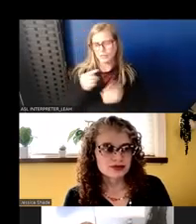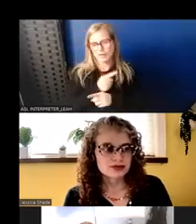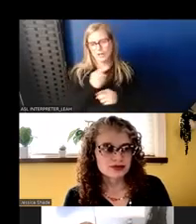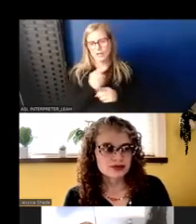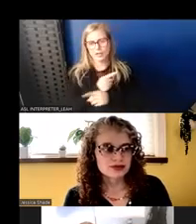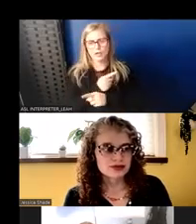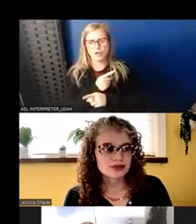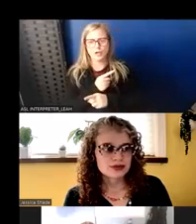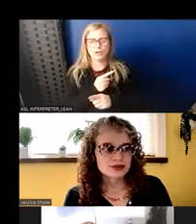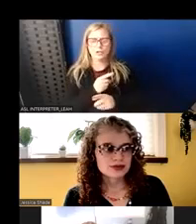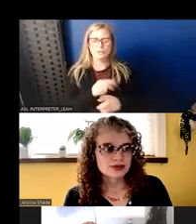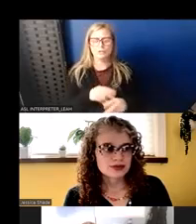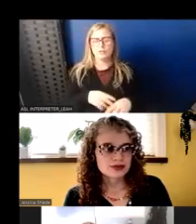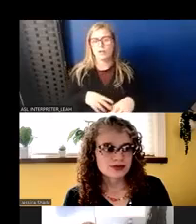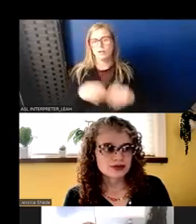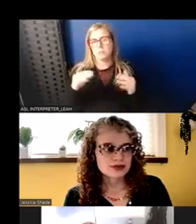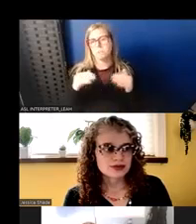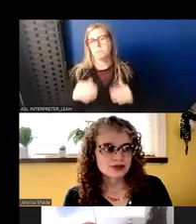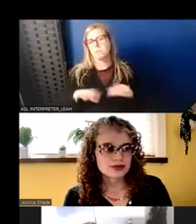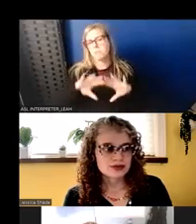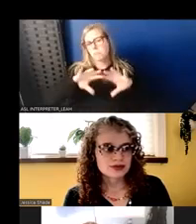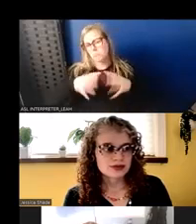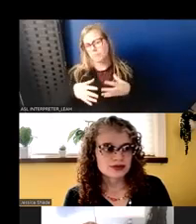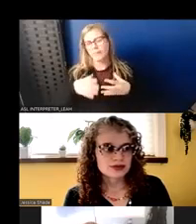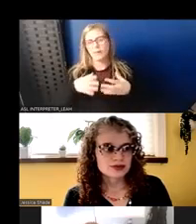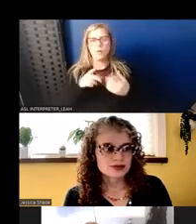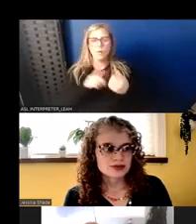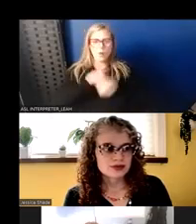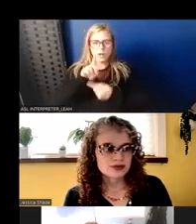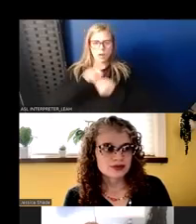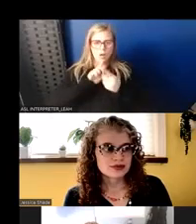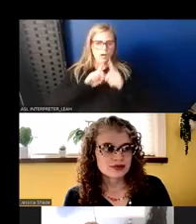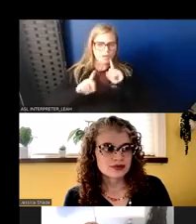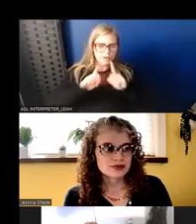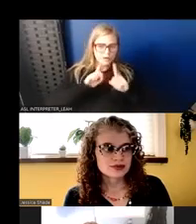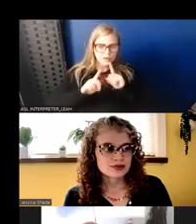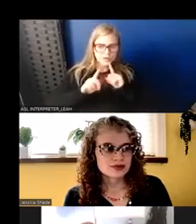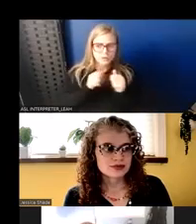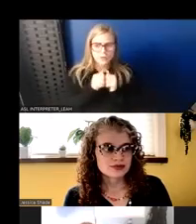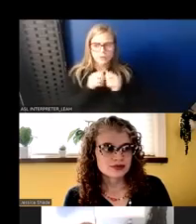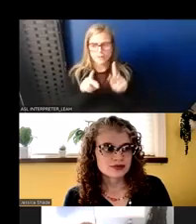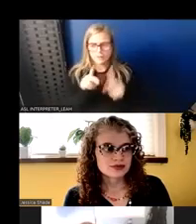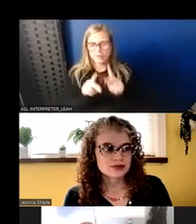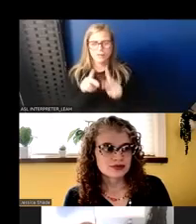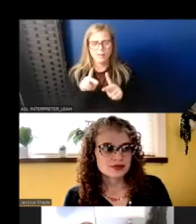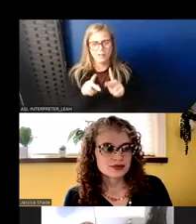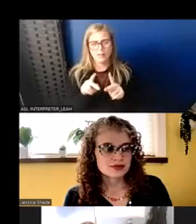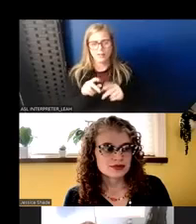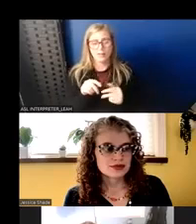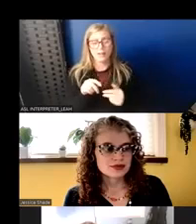maybe one-on-one interviews with people, and especially as a tech third party that can be very helpful because often if